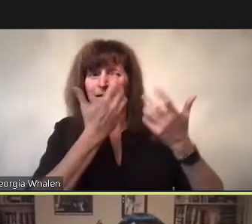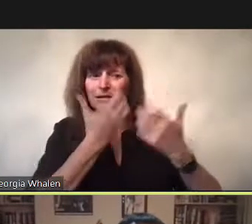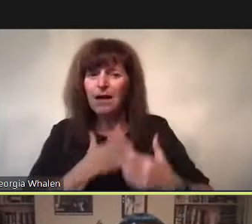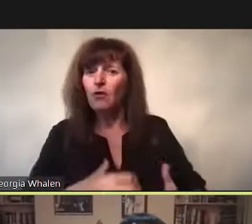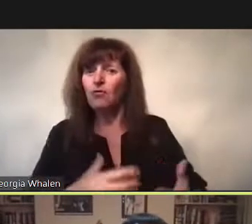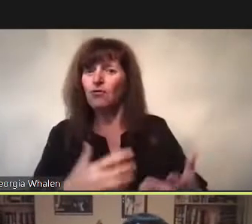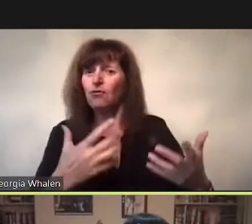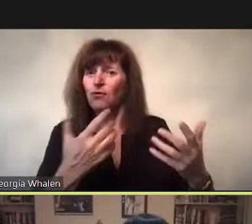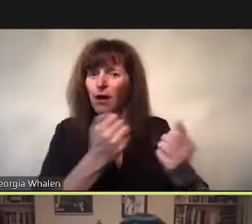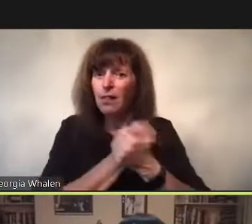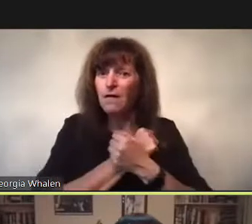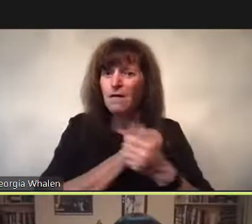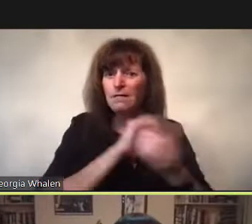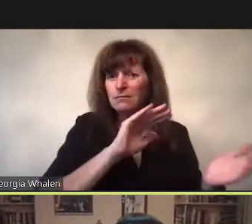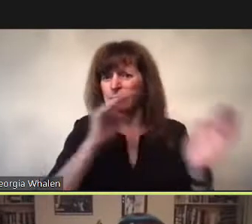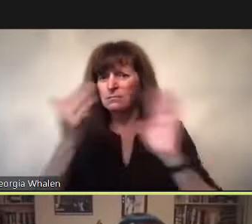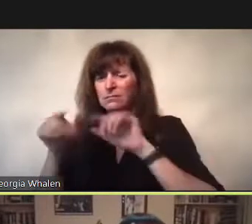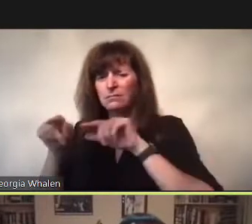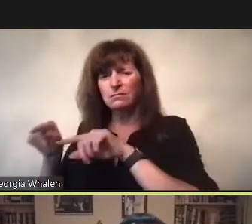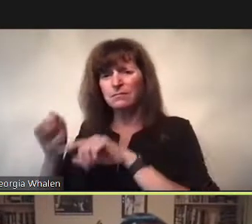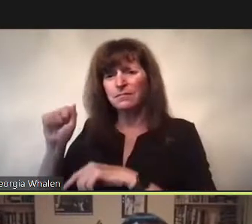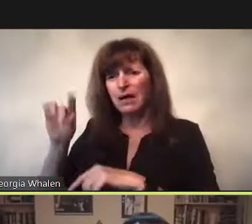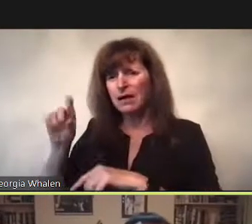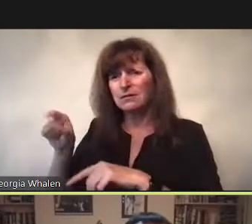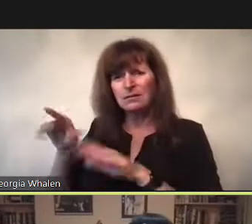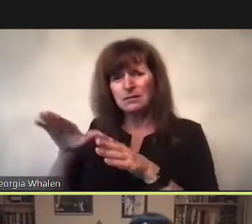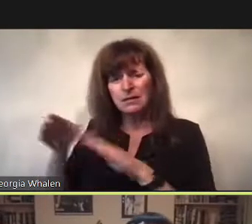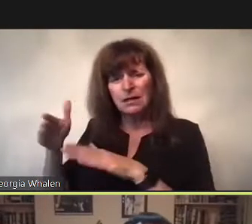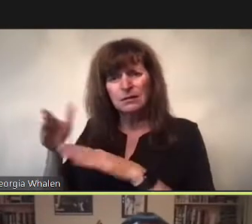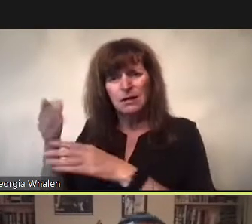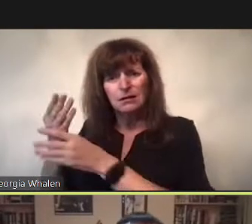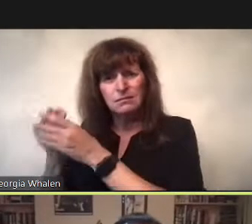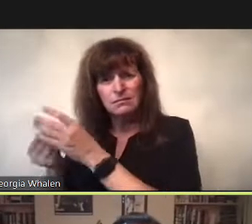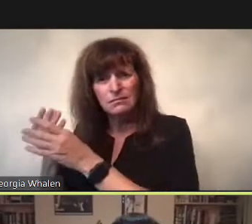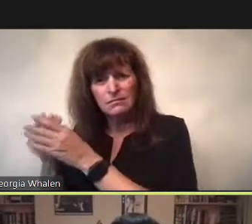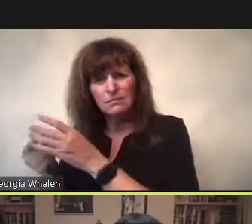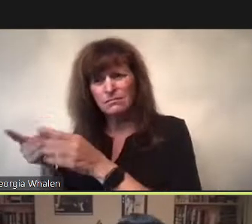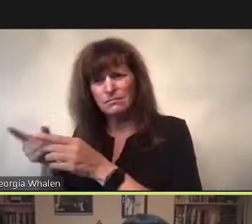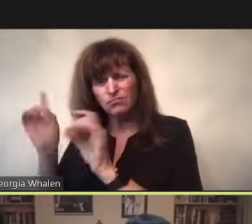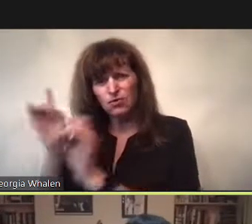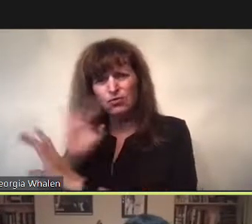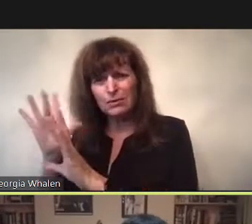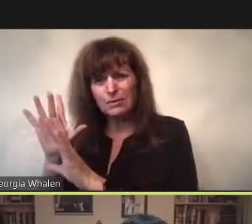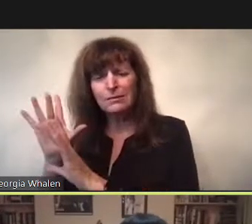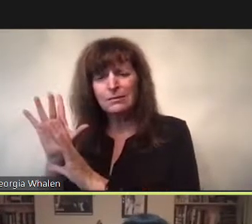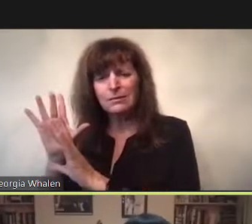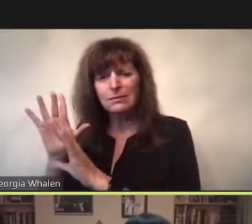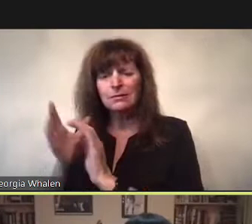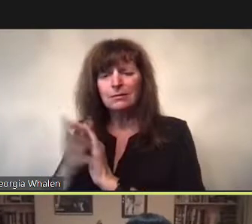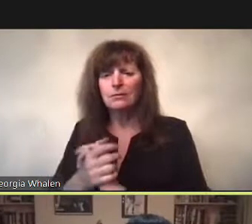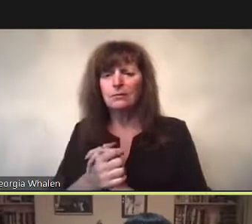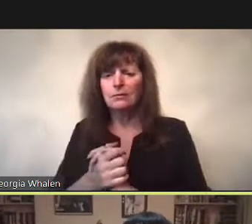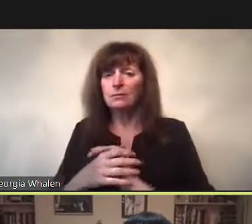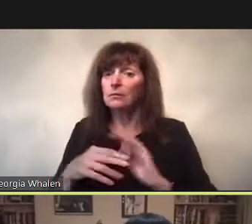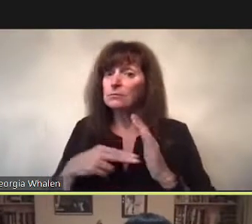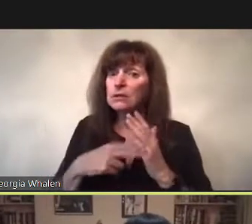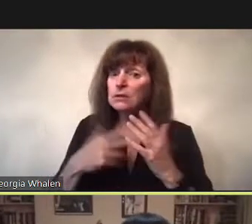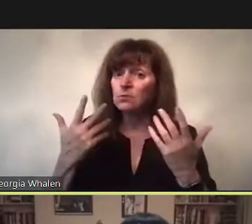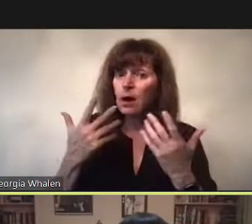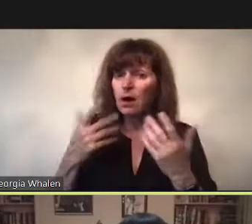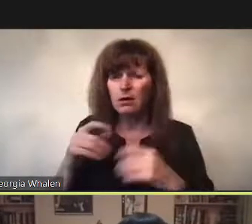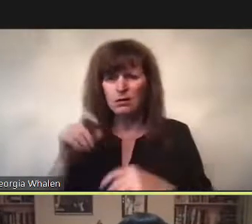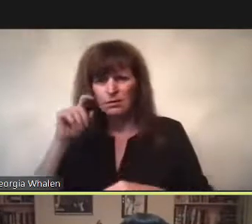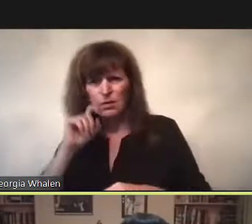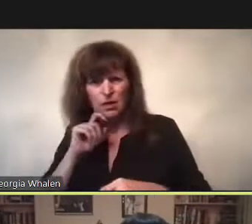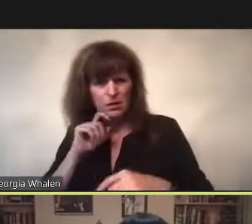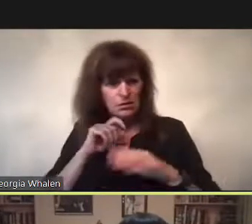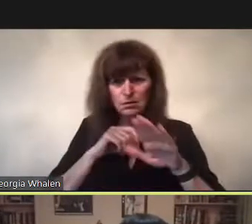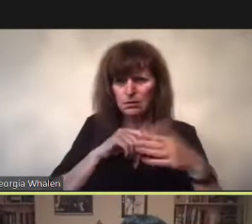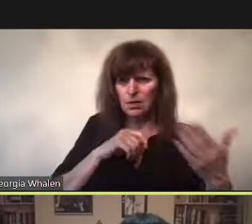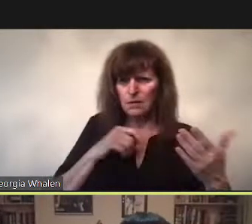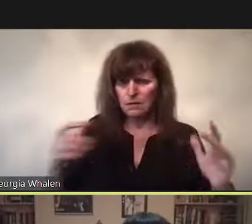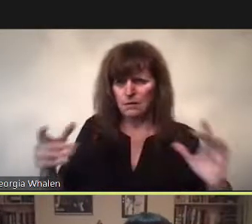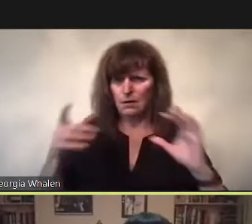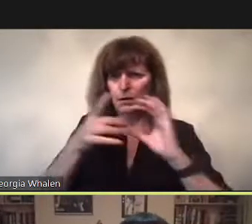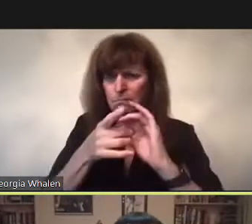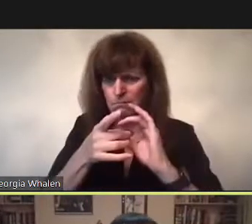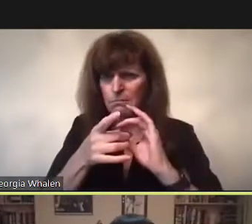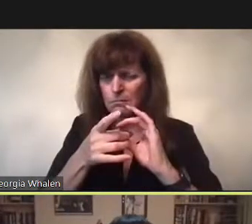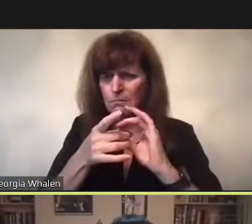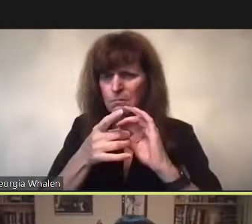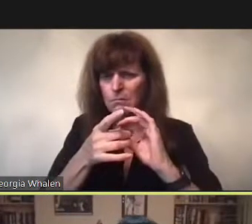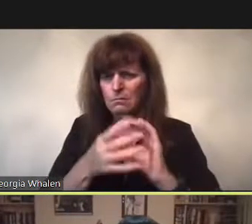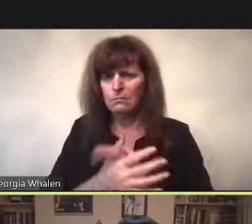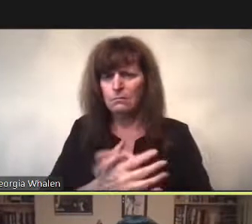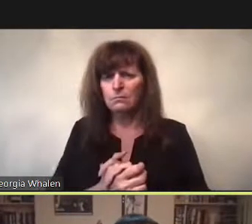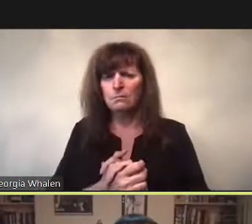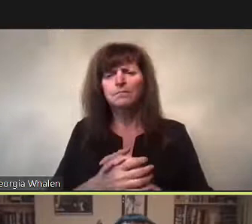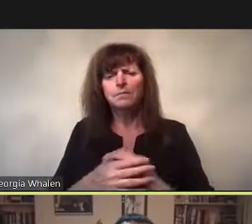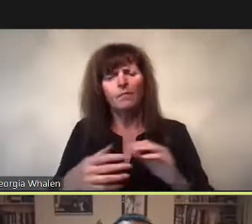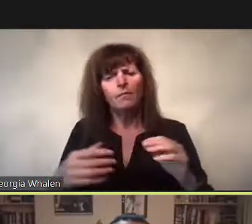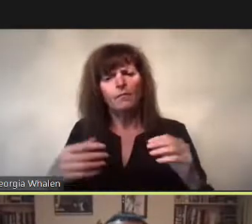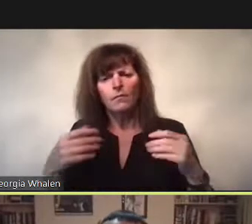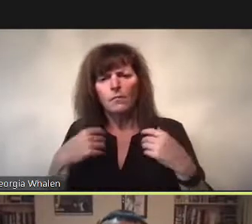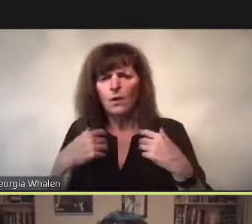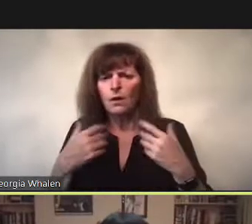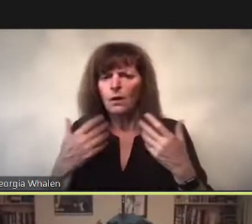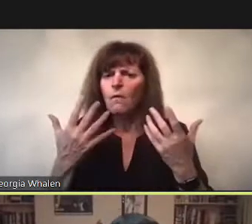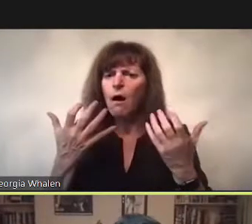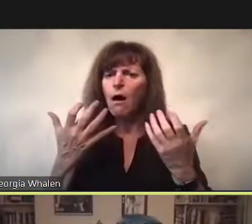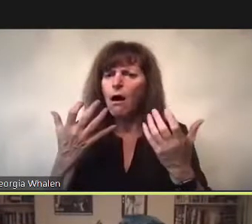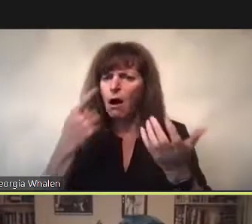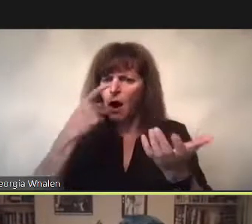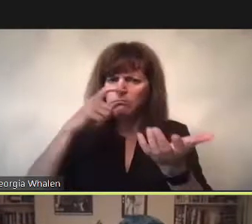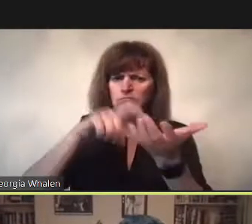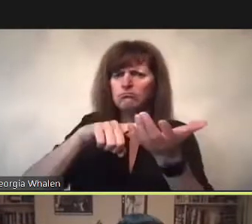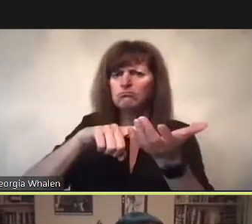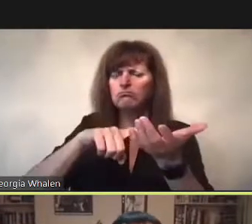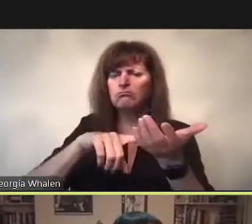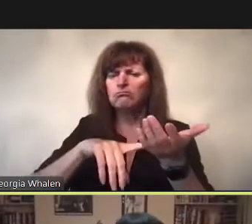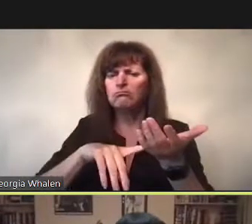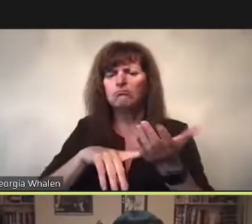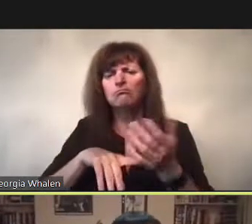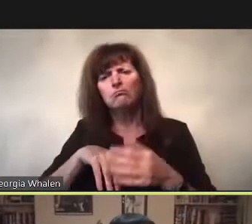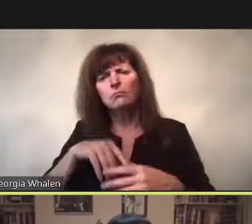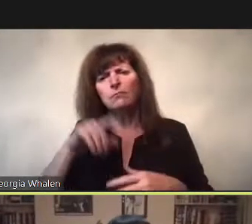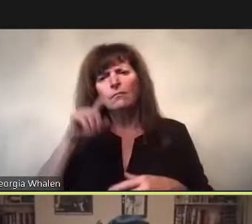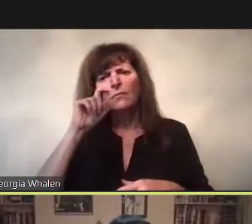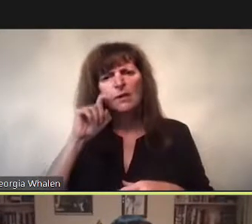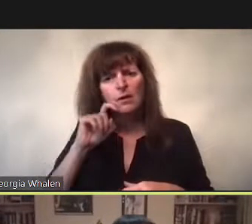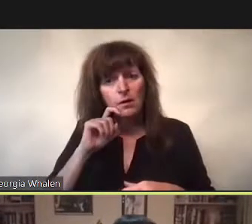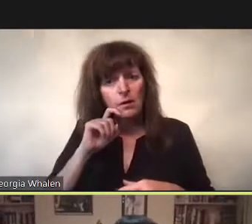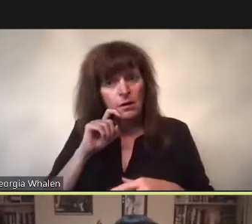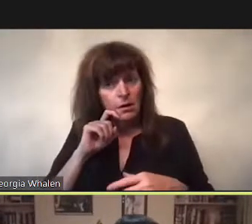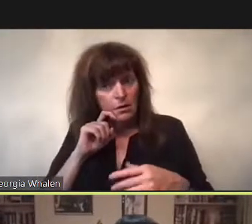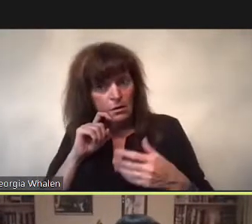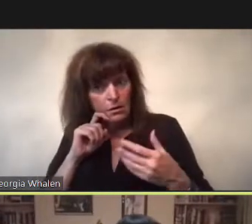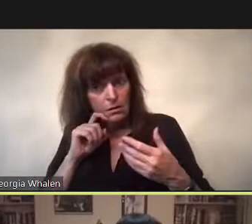Bersani was suspicious of what he saw as the patoralizing project of redeeming sex from its association with death.